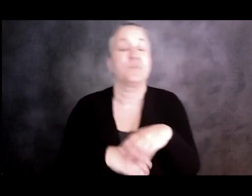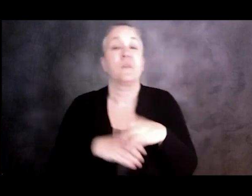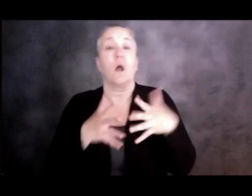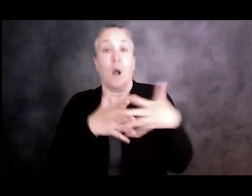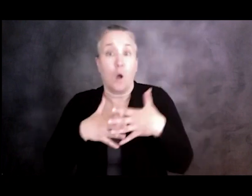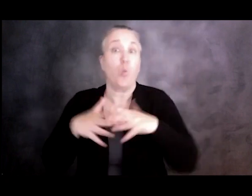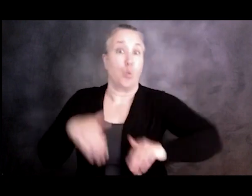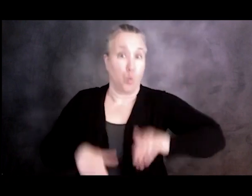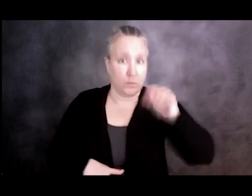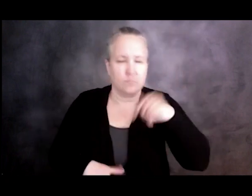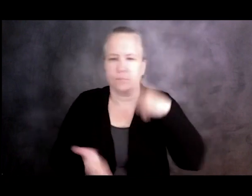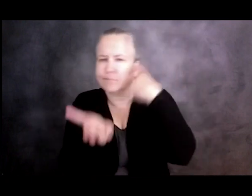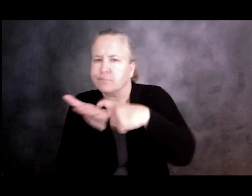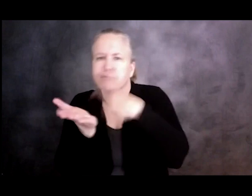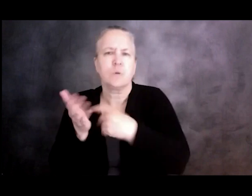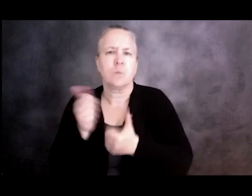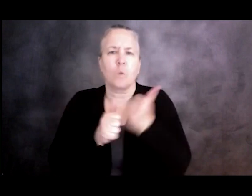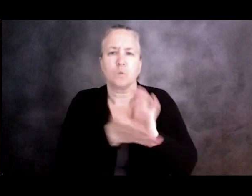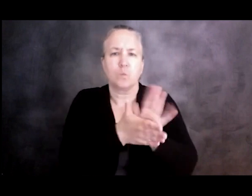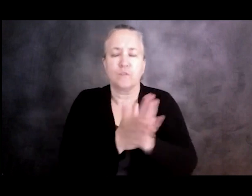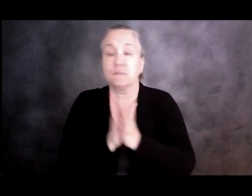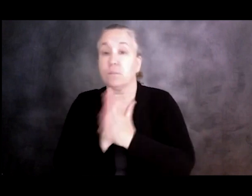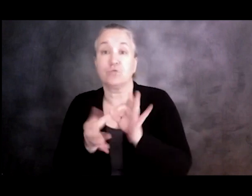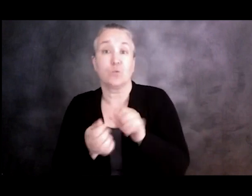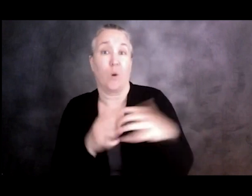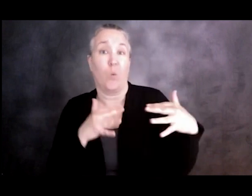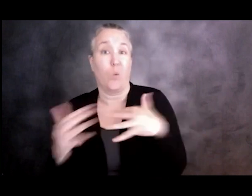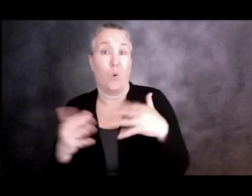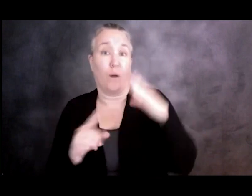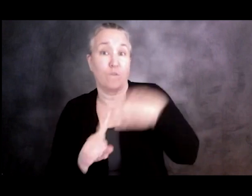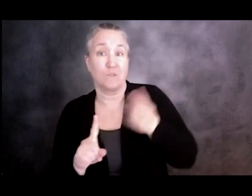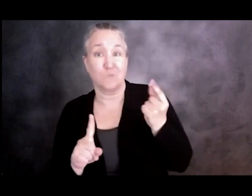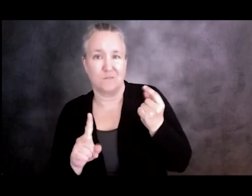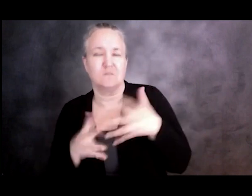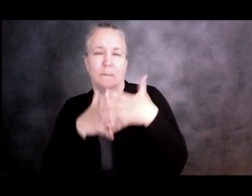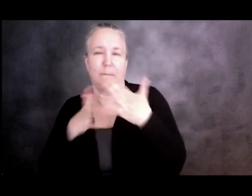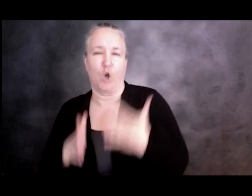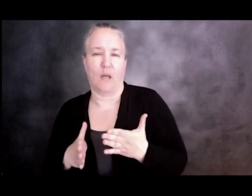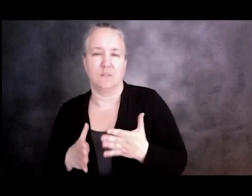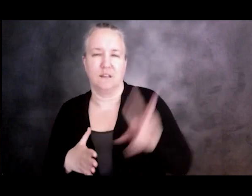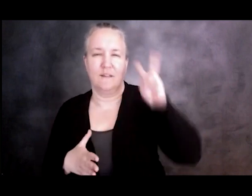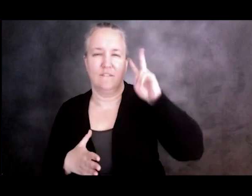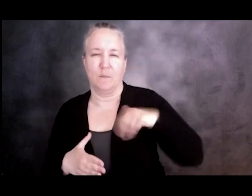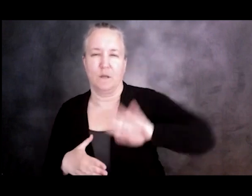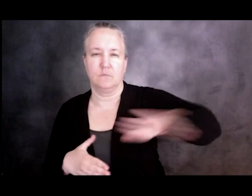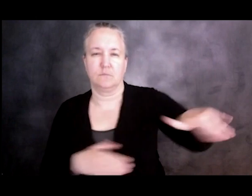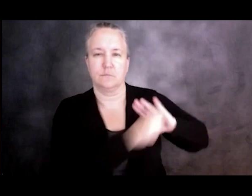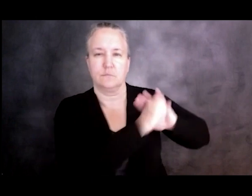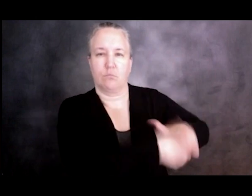to notice that most movies and books about the war focused on Americans while the Vietnamese were silenced and erased.